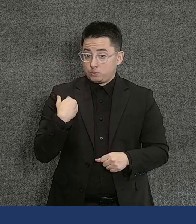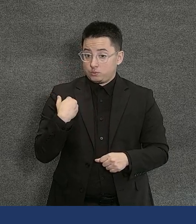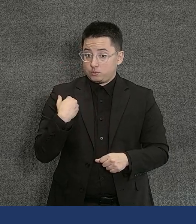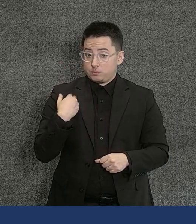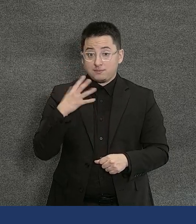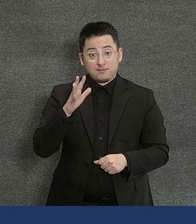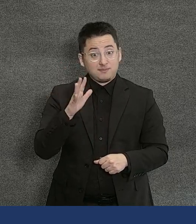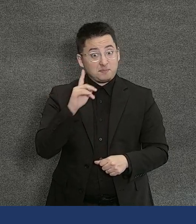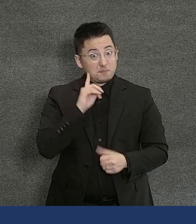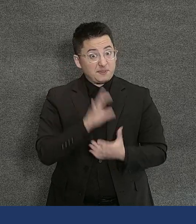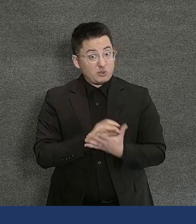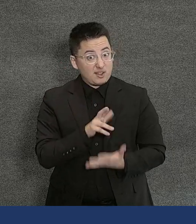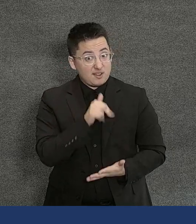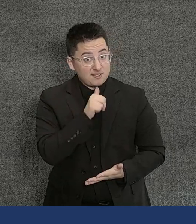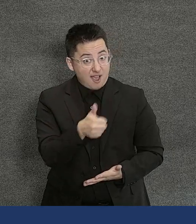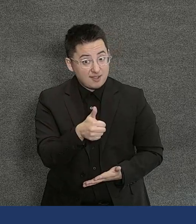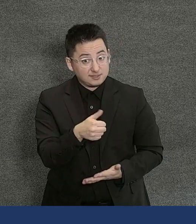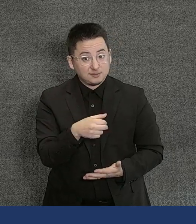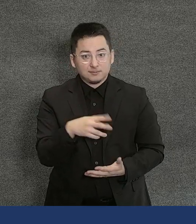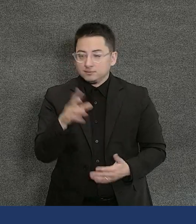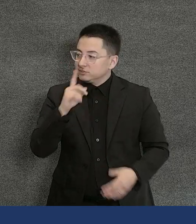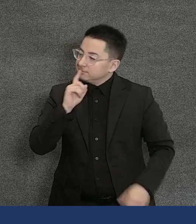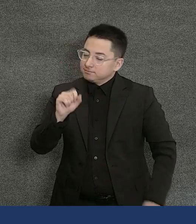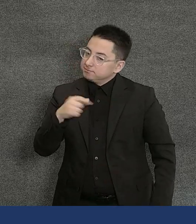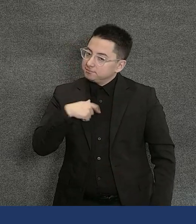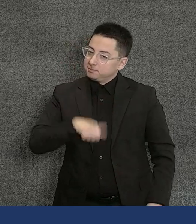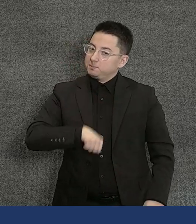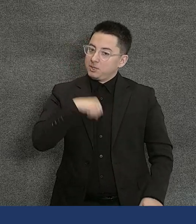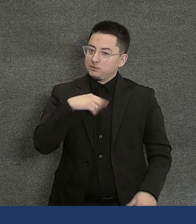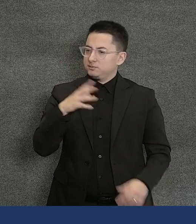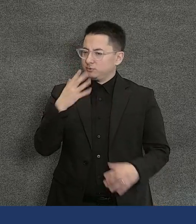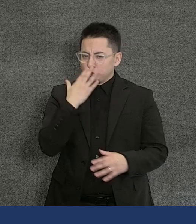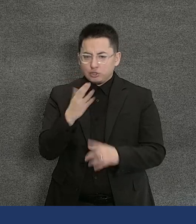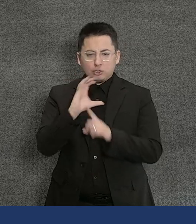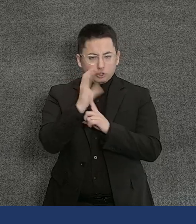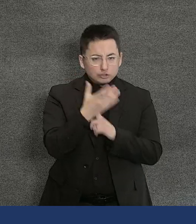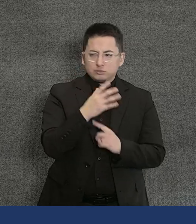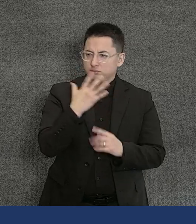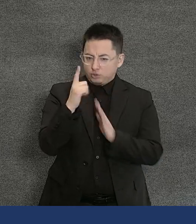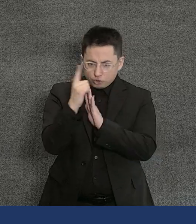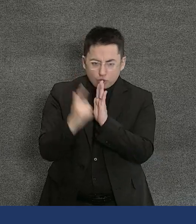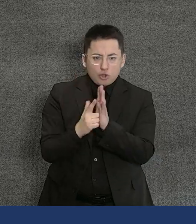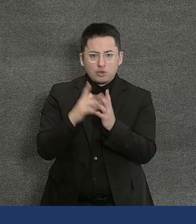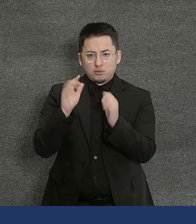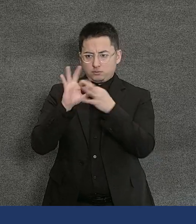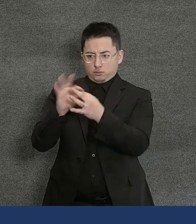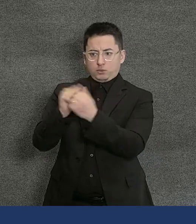on good laws and good culture when it comes to voting, even in Minnesota there was a bad law on the books.